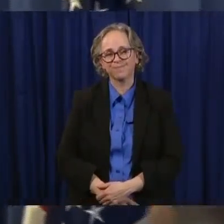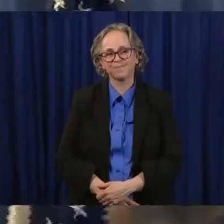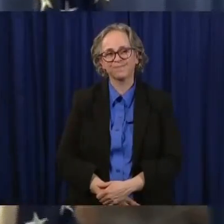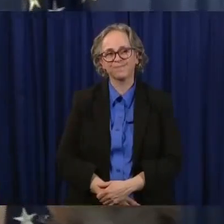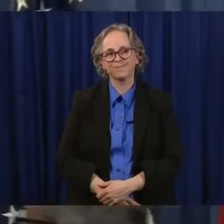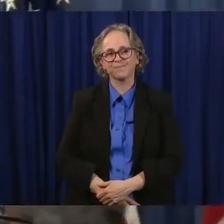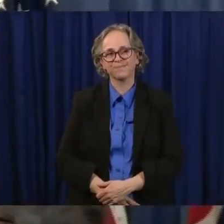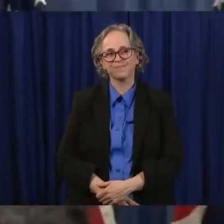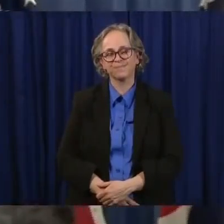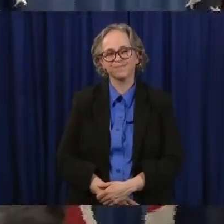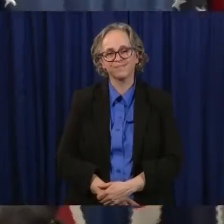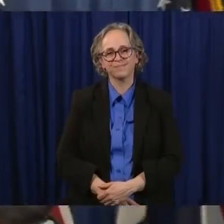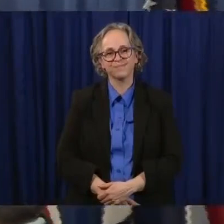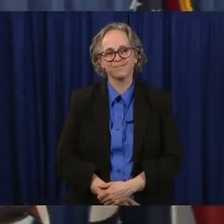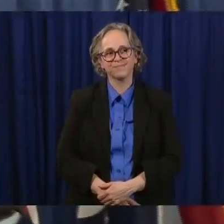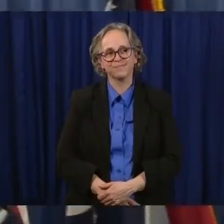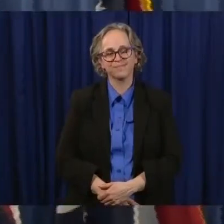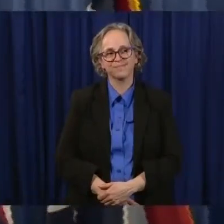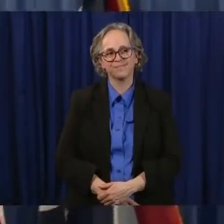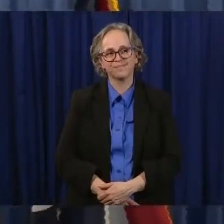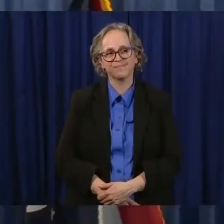BEST OPTIONS TO DO THIS MOVING